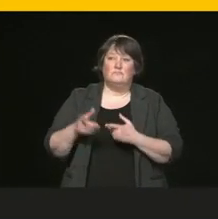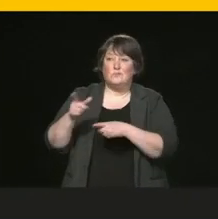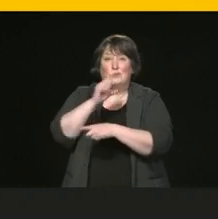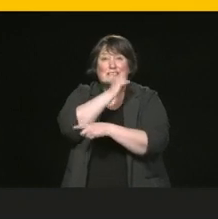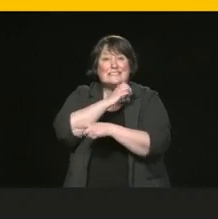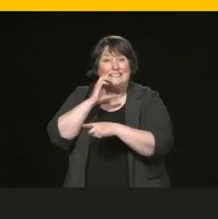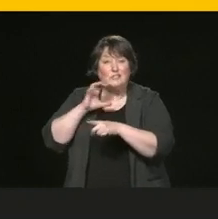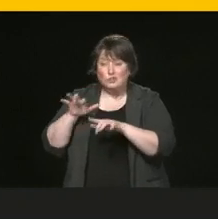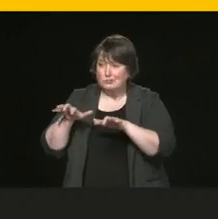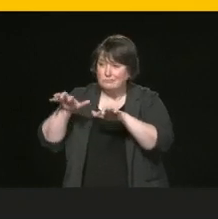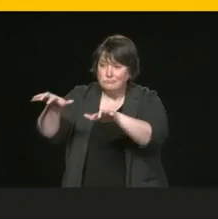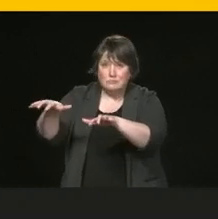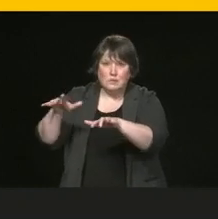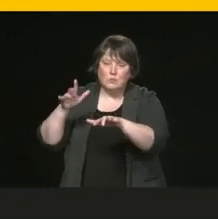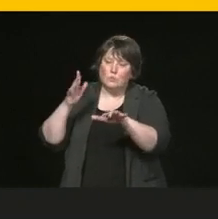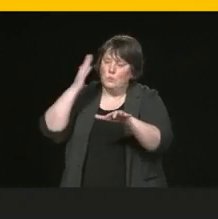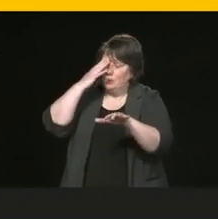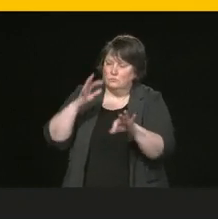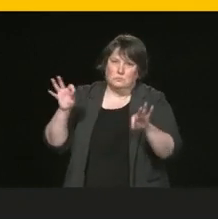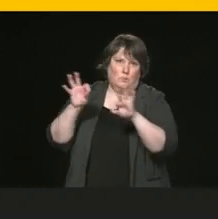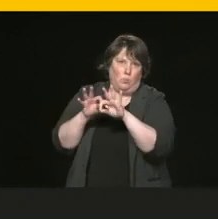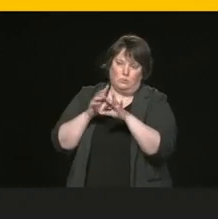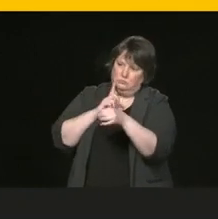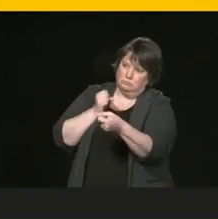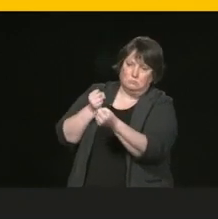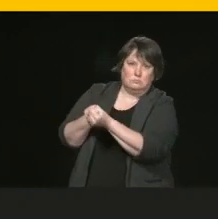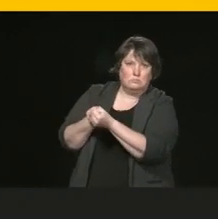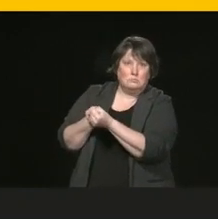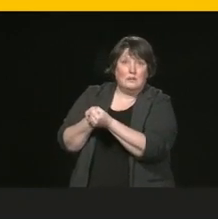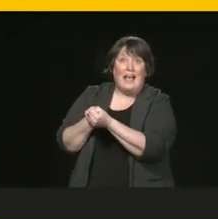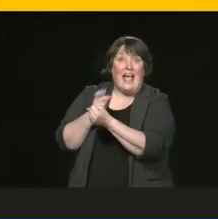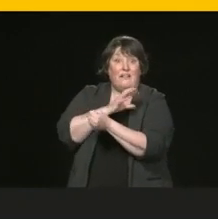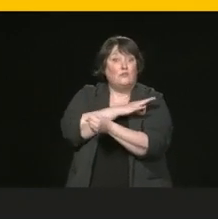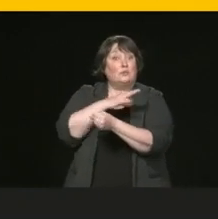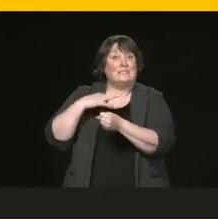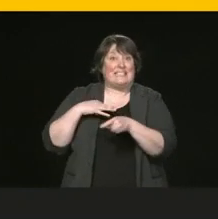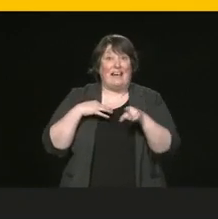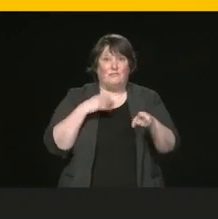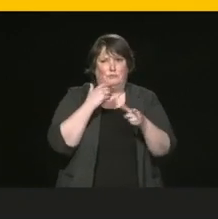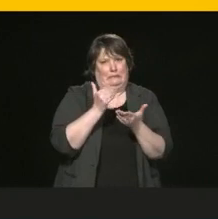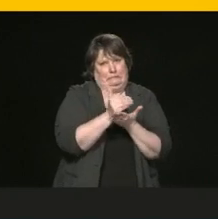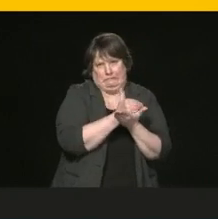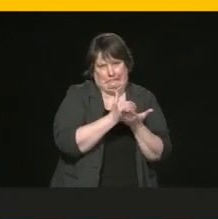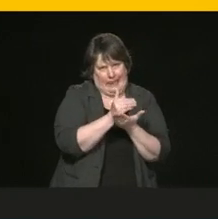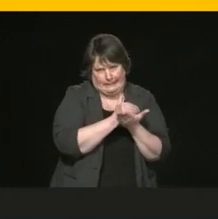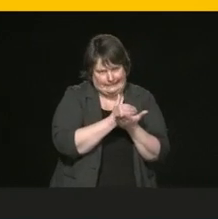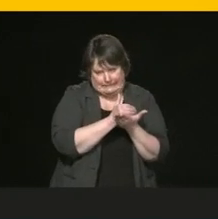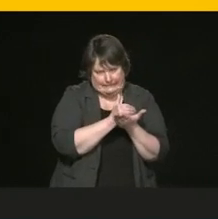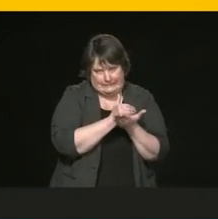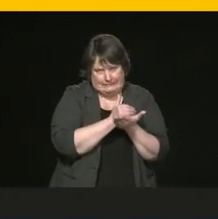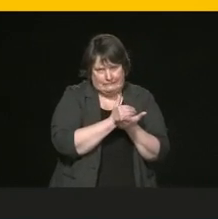THAT IT'S ABSOLUTELY ESSENTIAL TO BE THERE FOR OUR SENIORS AND